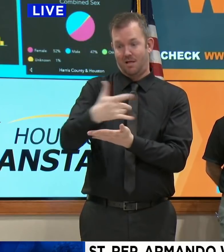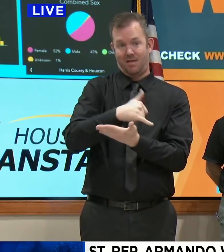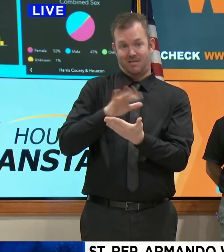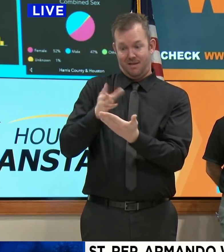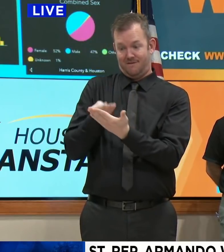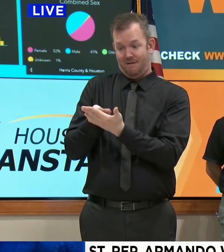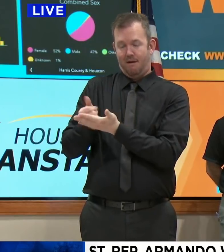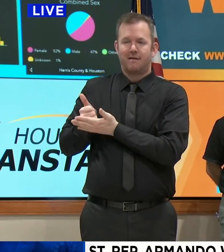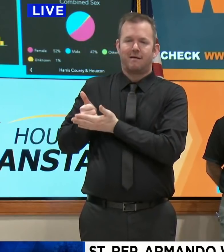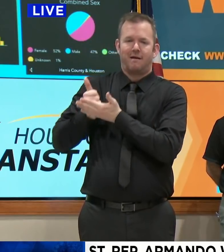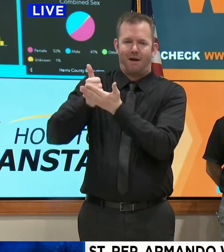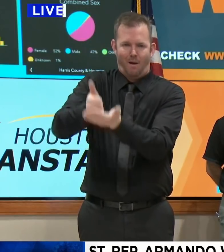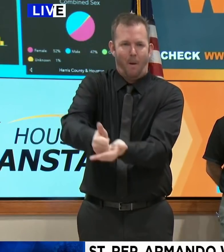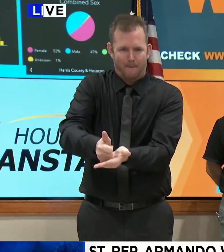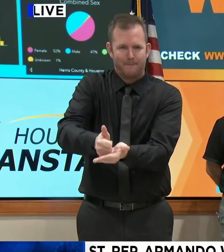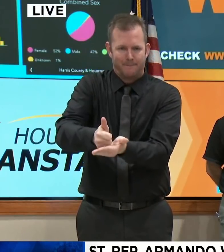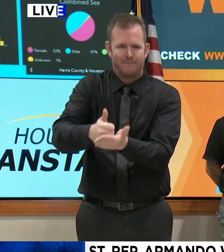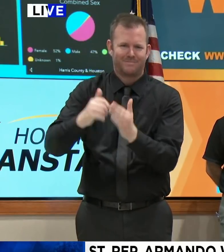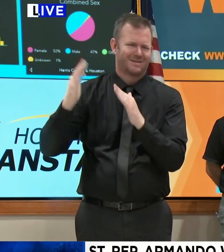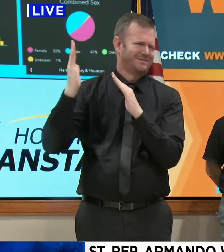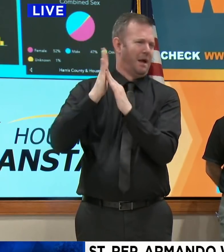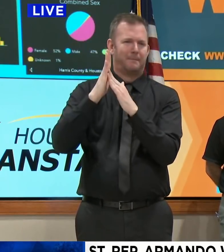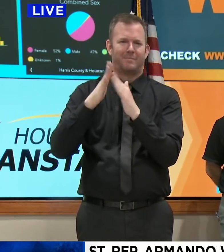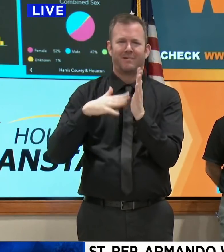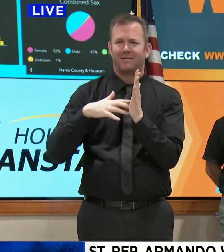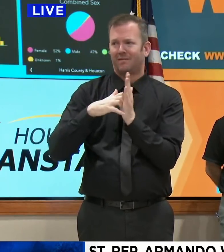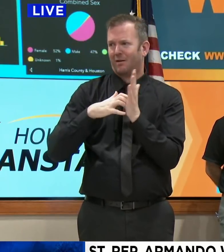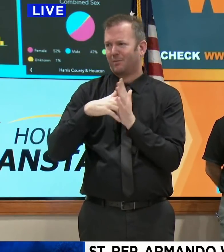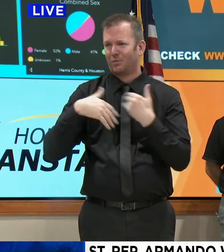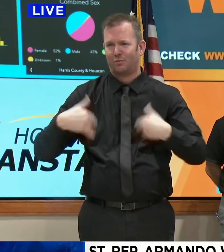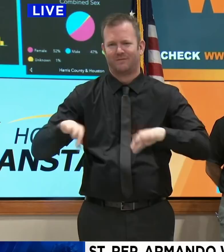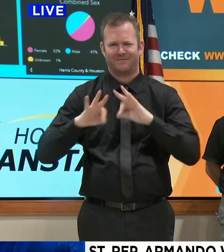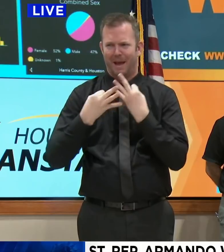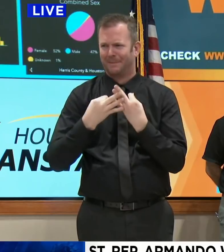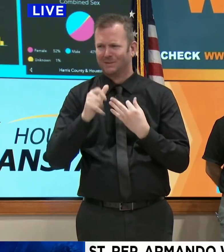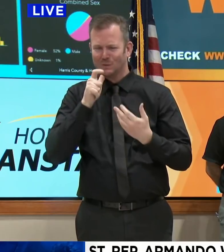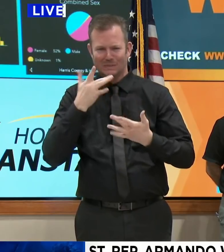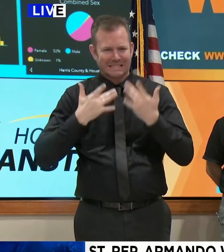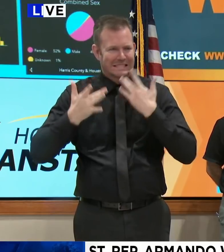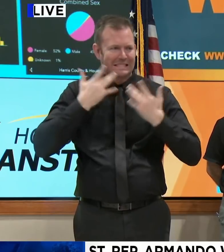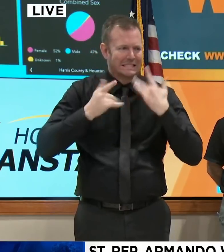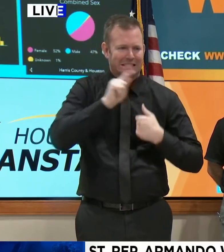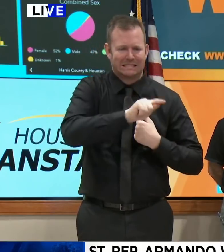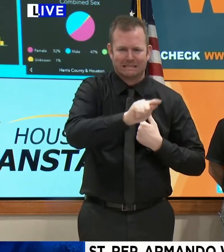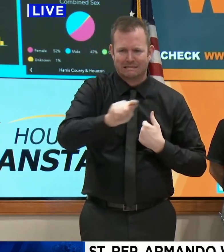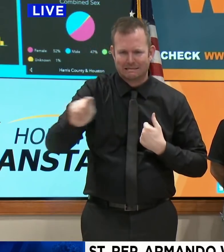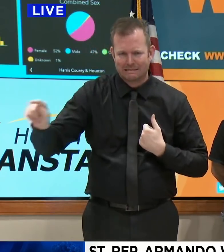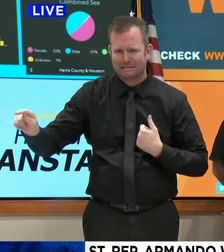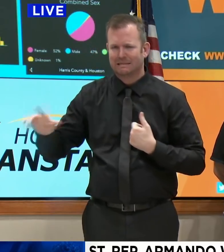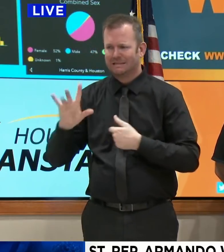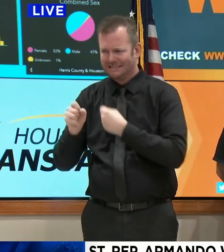recovery fund that was established billions of dollars established billions of dollars already have been received to already have been received to support people’s. Individual support people’s. Individual needs the most vulnerable